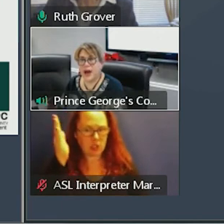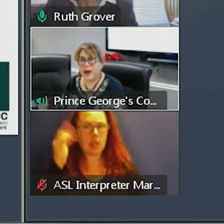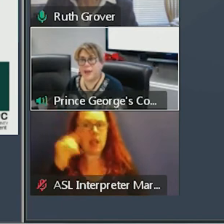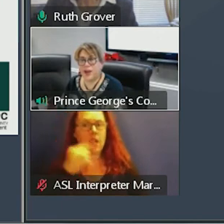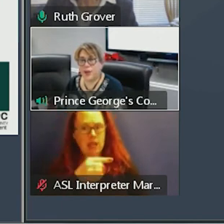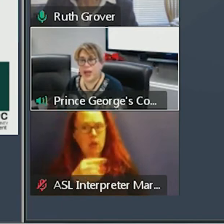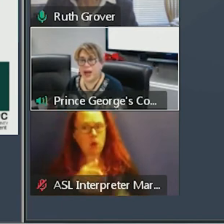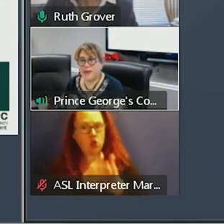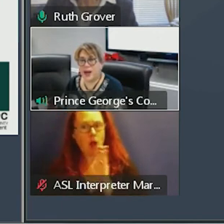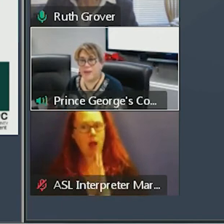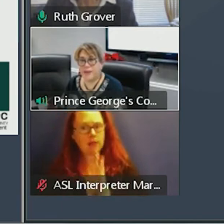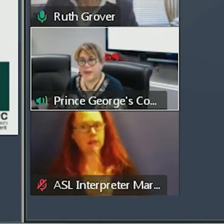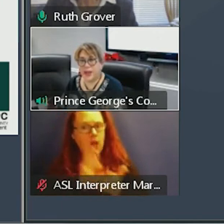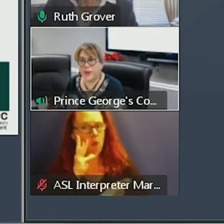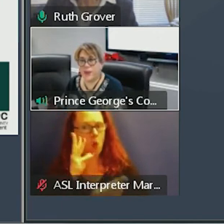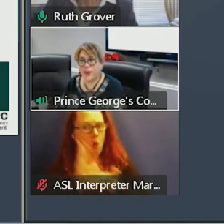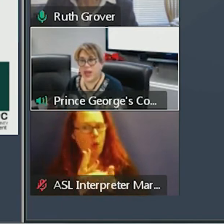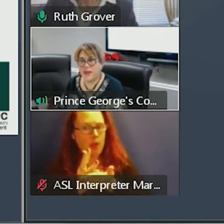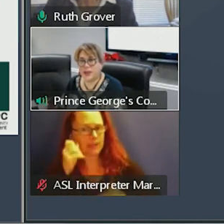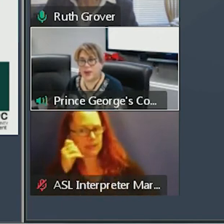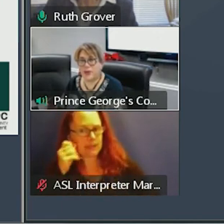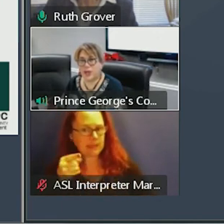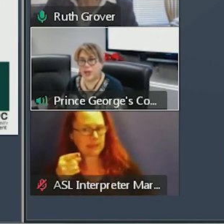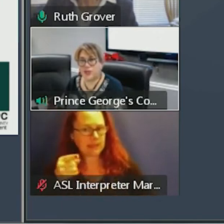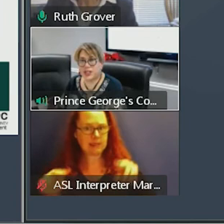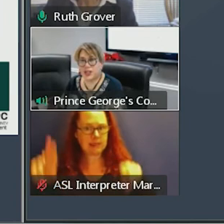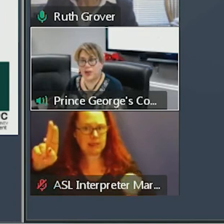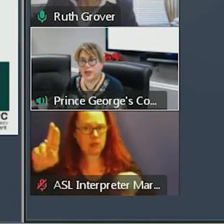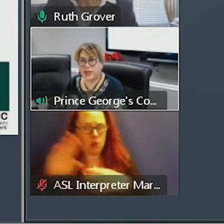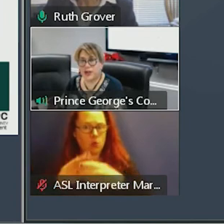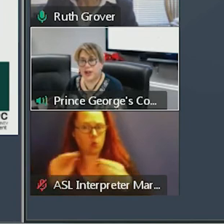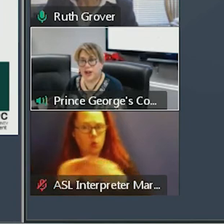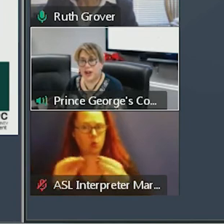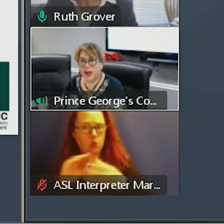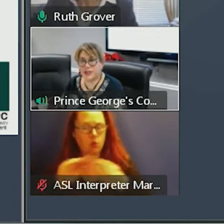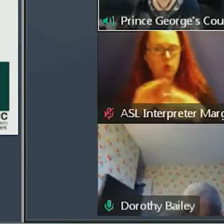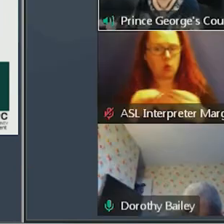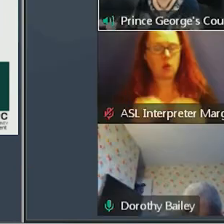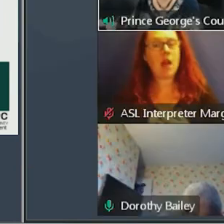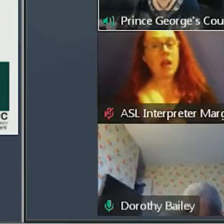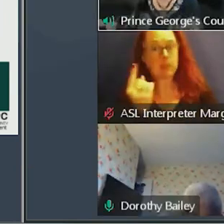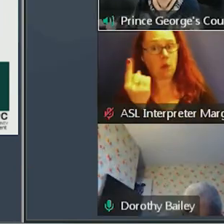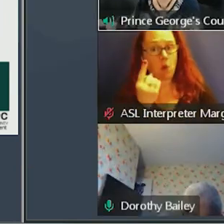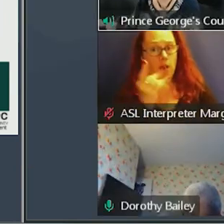I know we have, we have someone who can address the notice on our, on our side. And we have an,